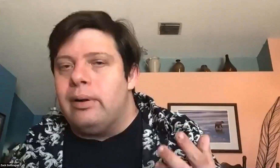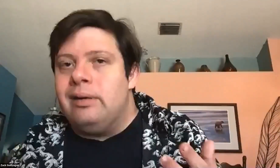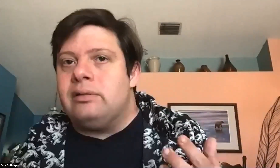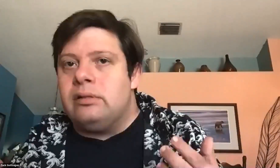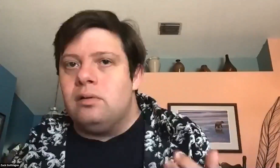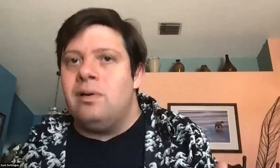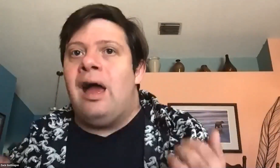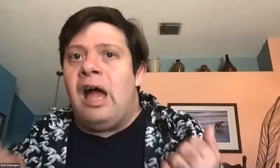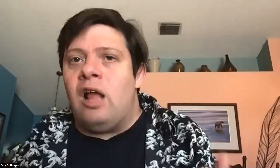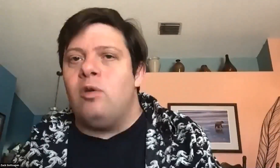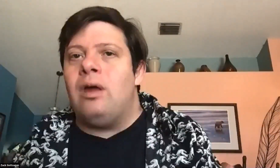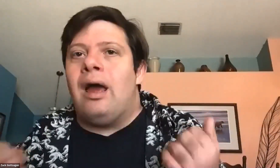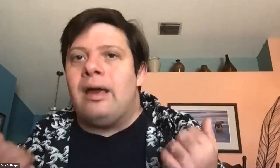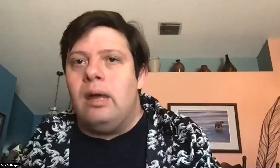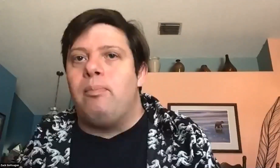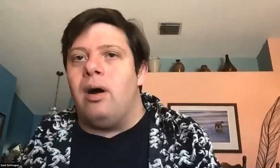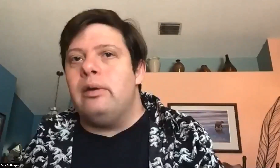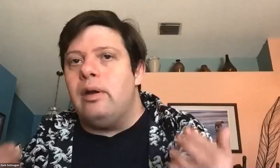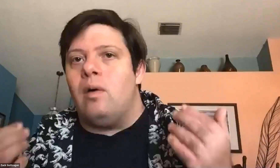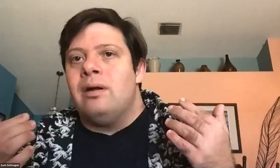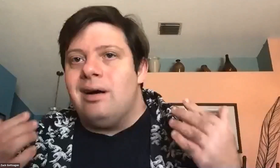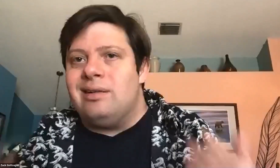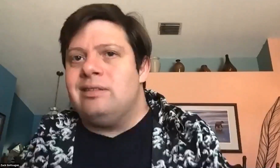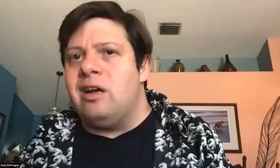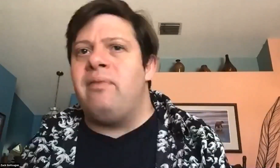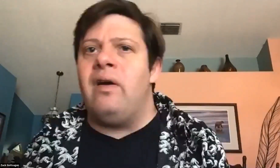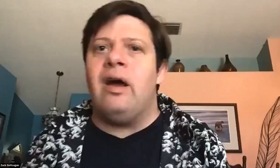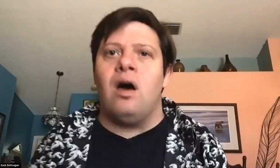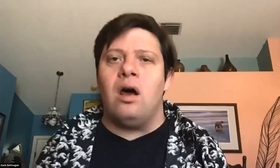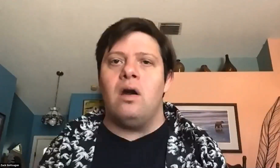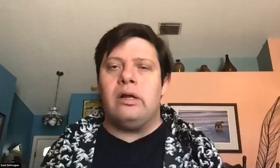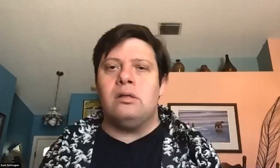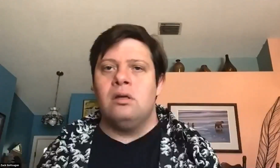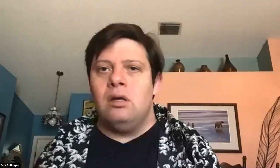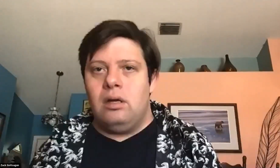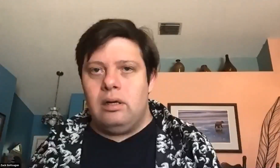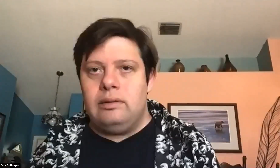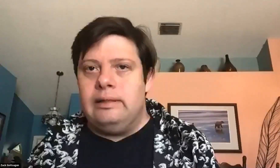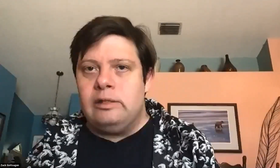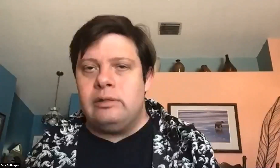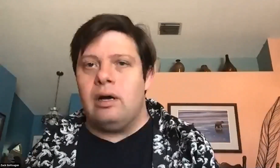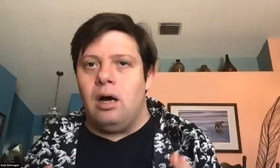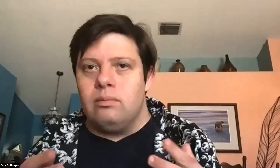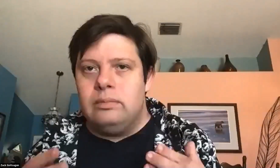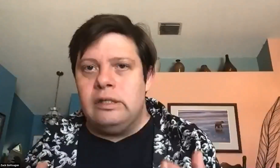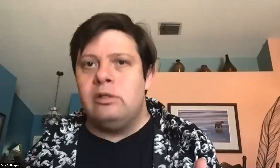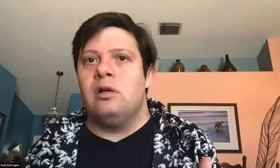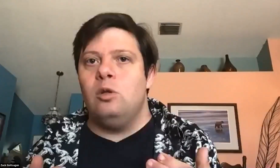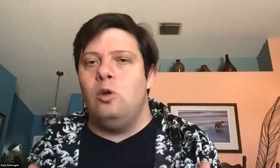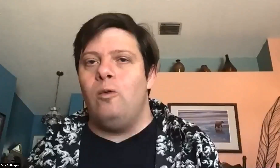and it will probably take you somewhere. Still -- but you still have to keep on,